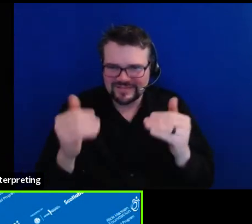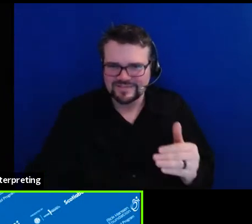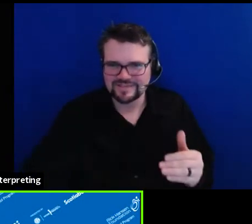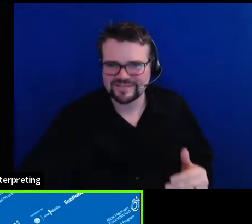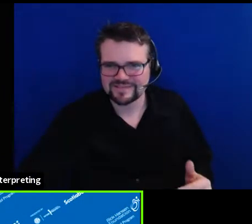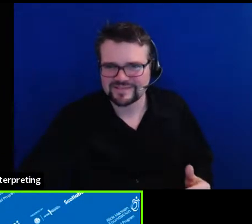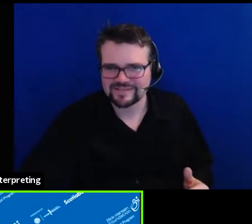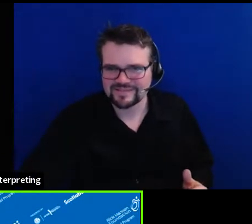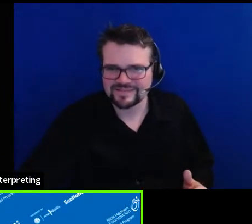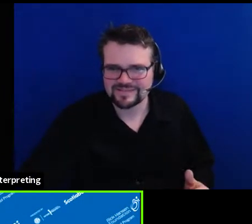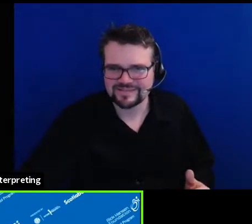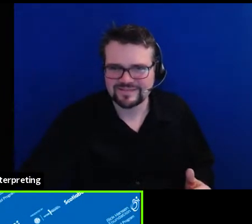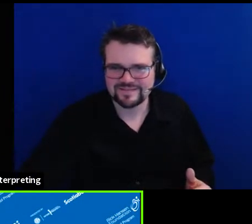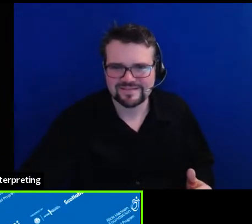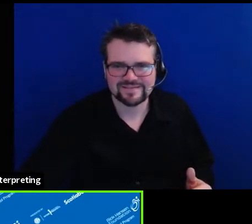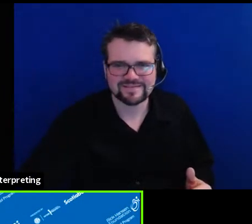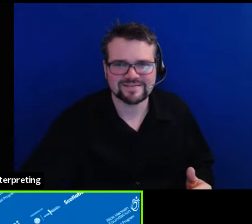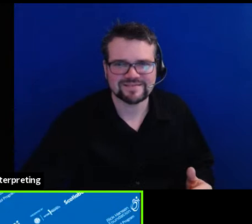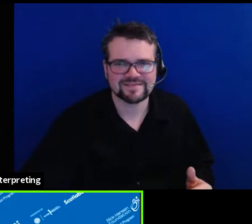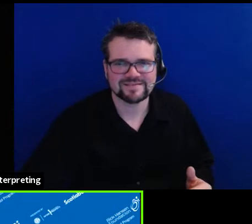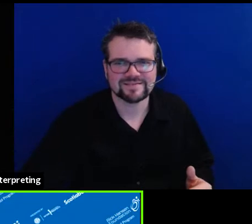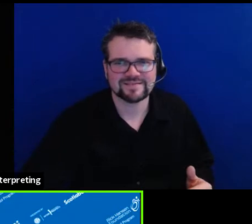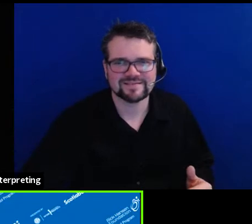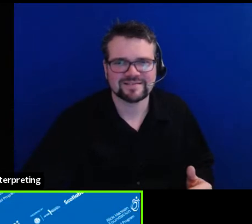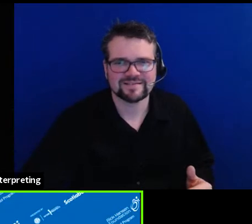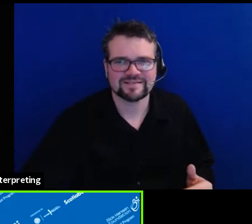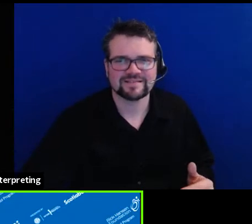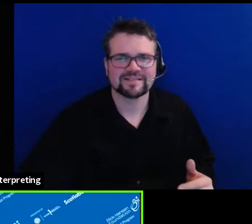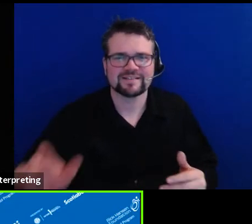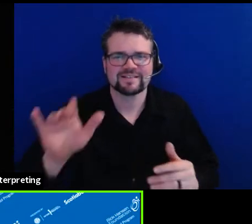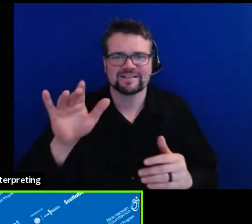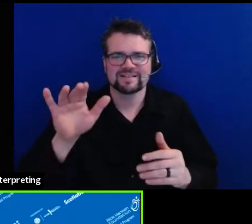WHAT DO YOU HAVE AMBASSADOR-WISE FOR MENTAL HEALTH DISABILITY?